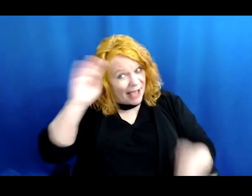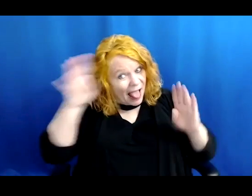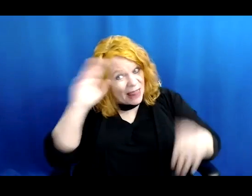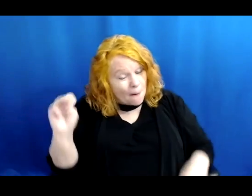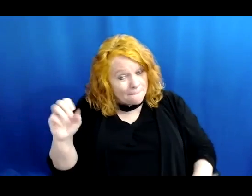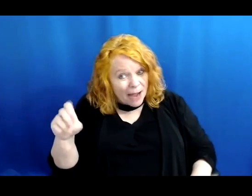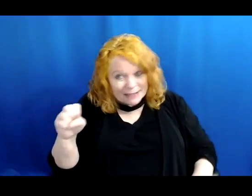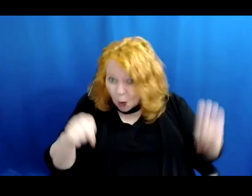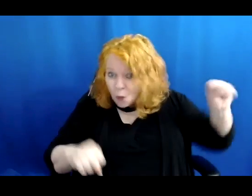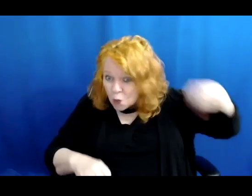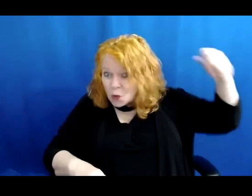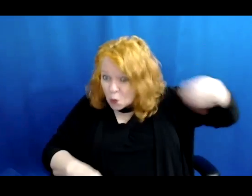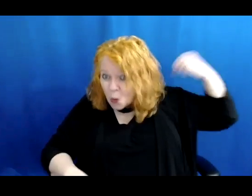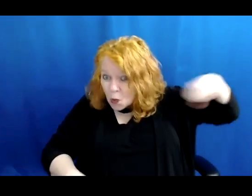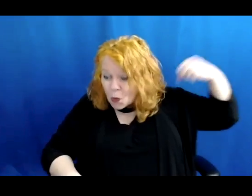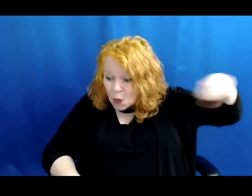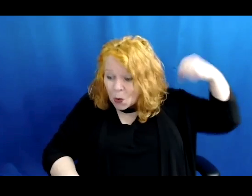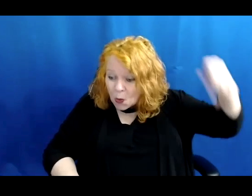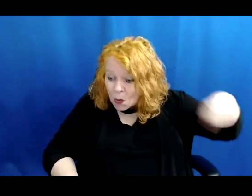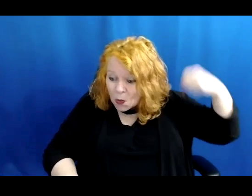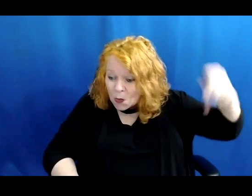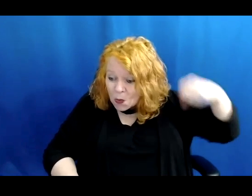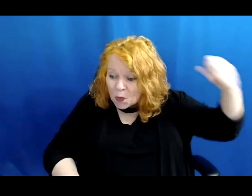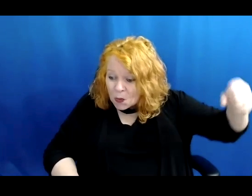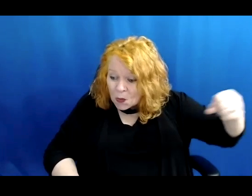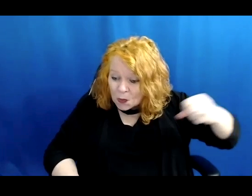Monte. Wooh! Wooh! Wooh! Wooh! Wooh!